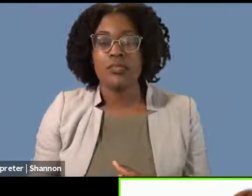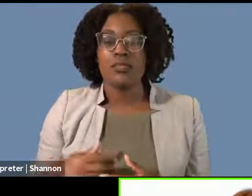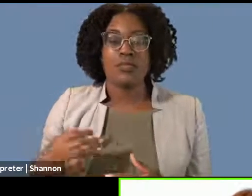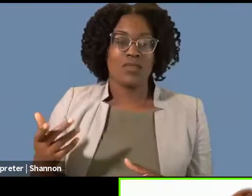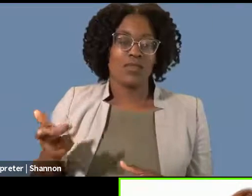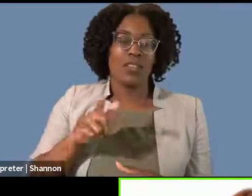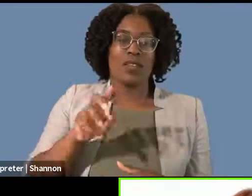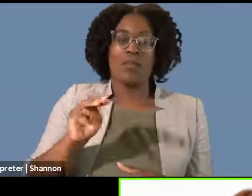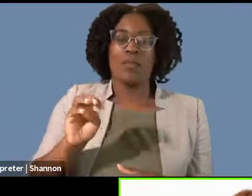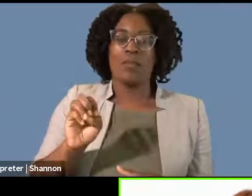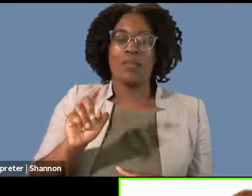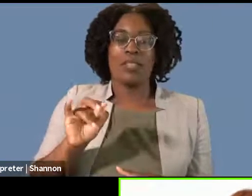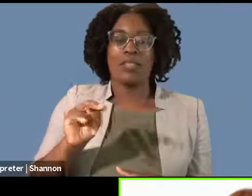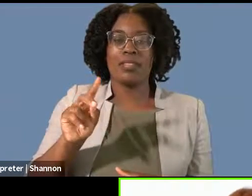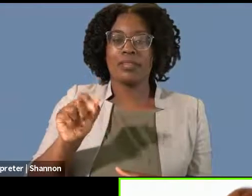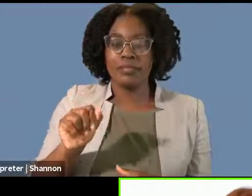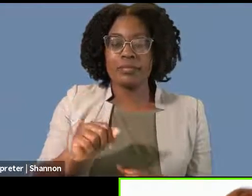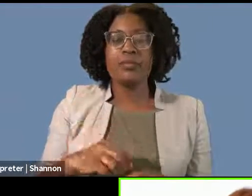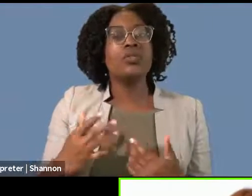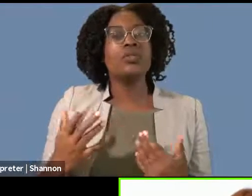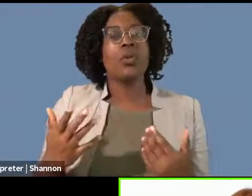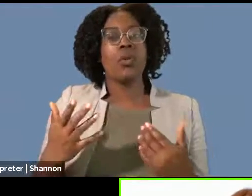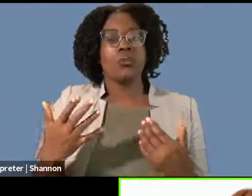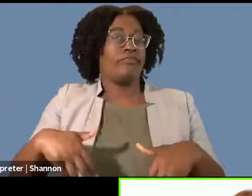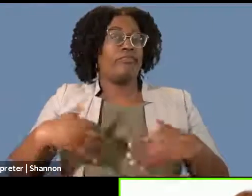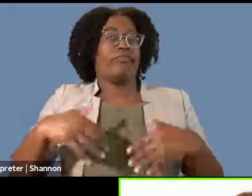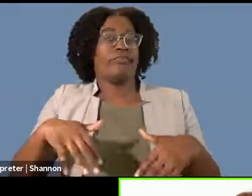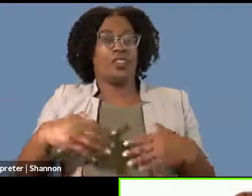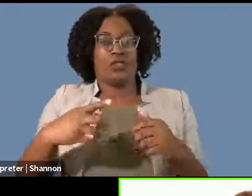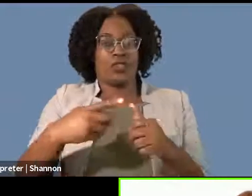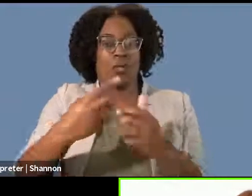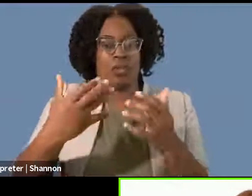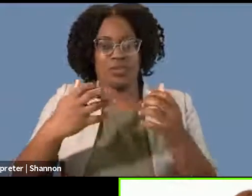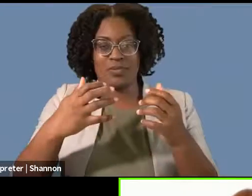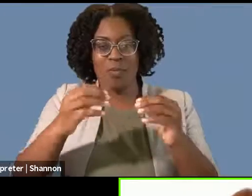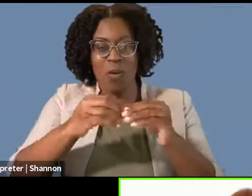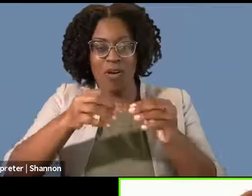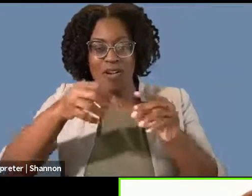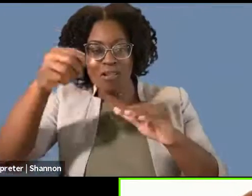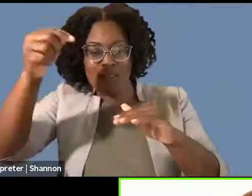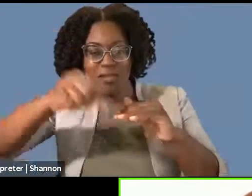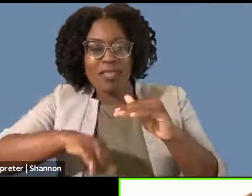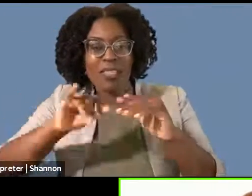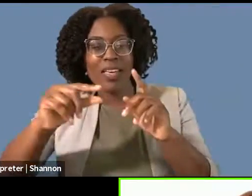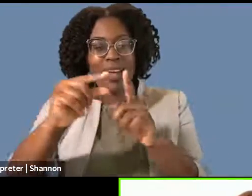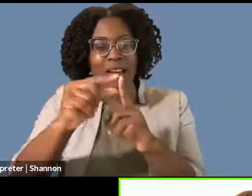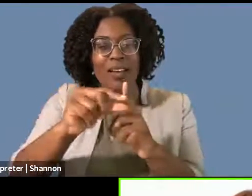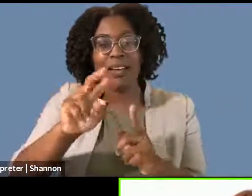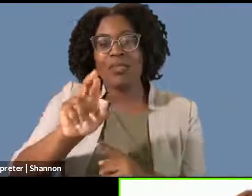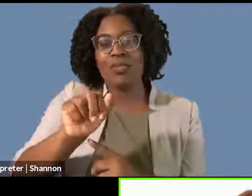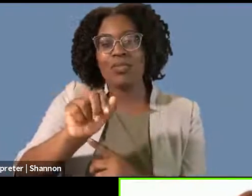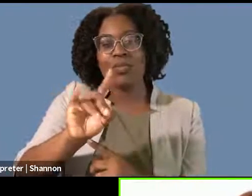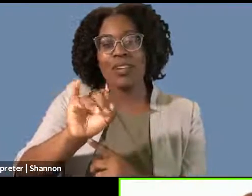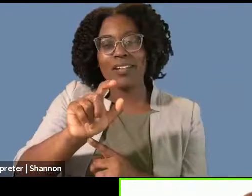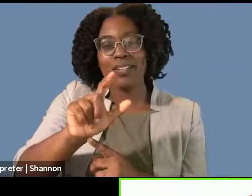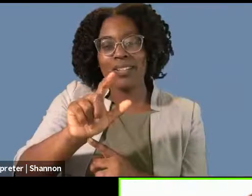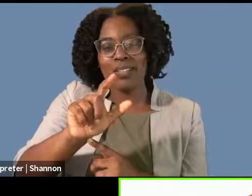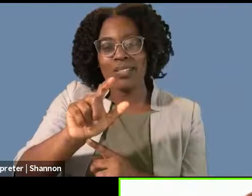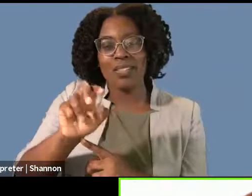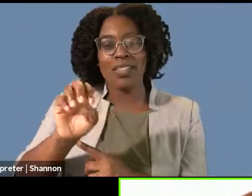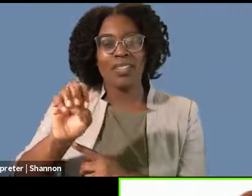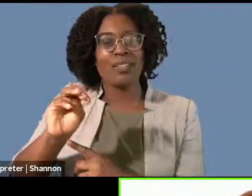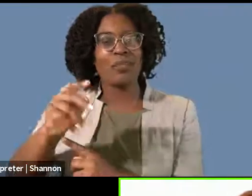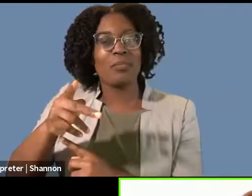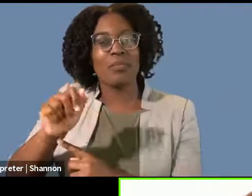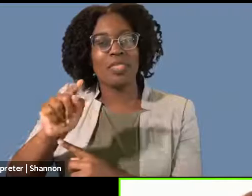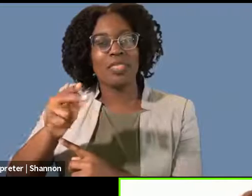empathy and the term radical. I often say practice radical inclusion and by that, I mean go beyond